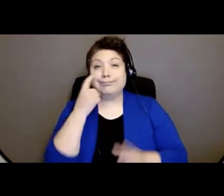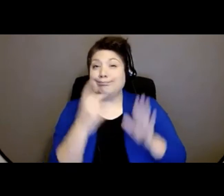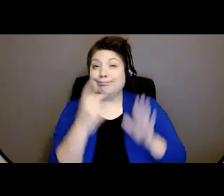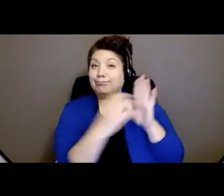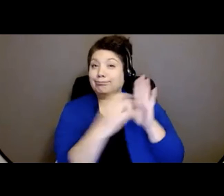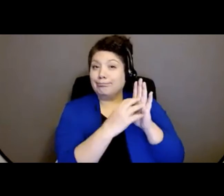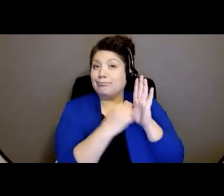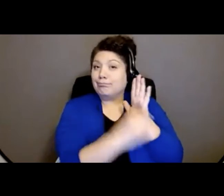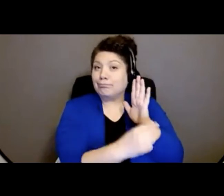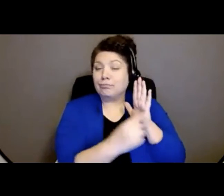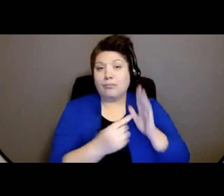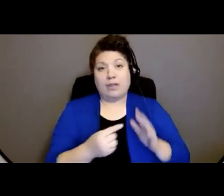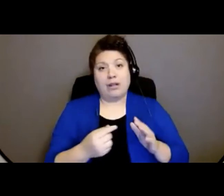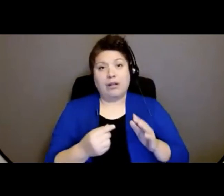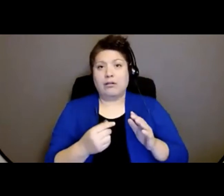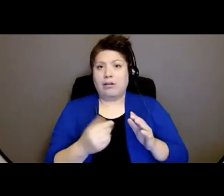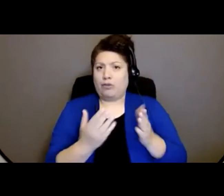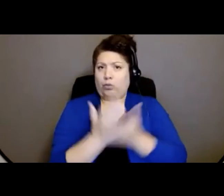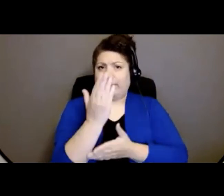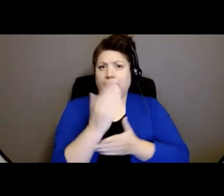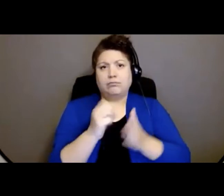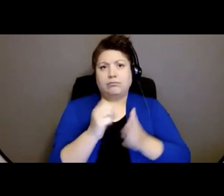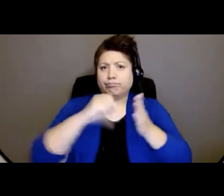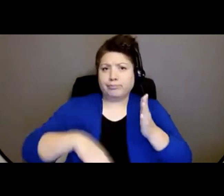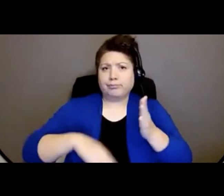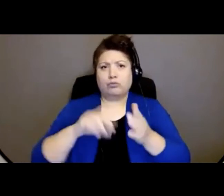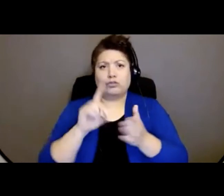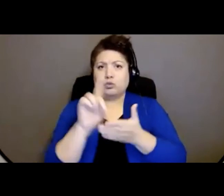FREE FROM DISCRIMINATION. WHAT DOES EMPLOYMENT MEAN?